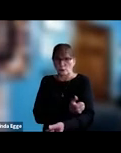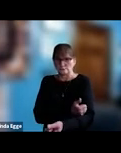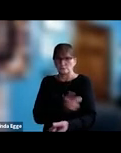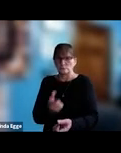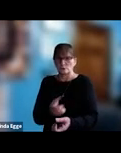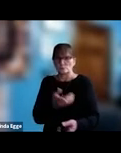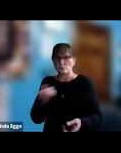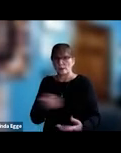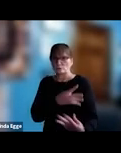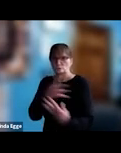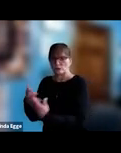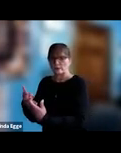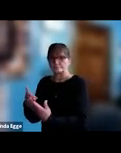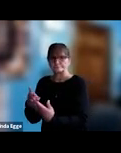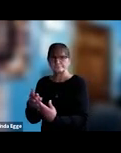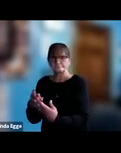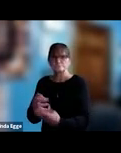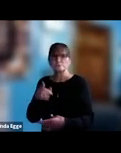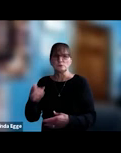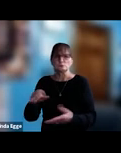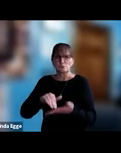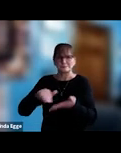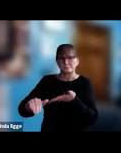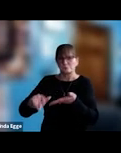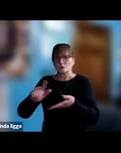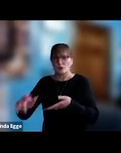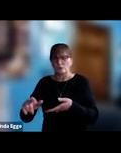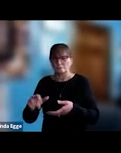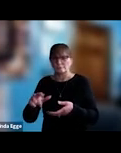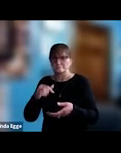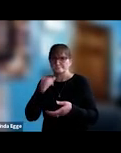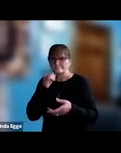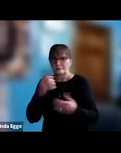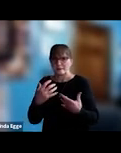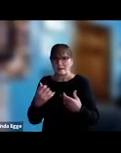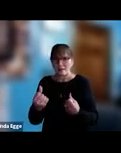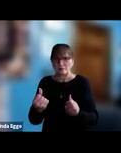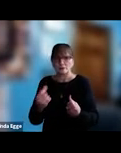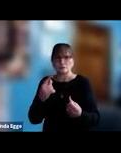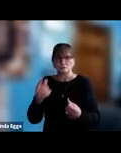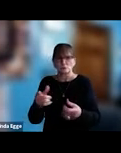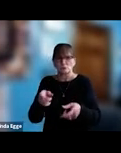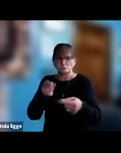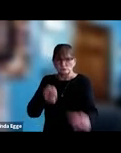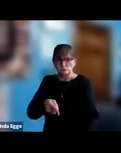Dismissals of incompetency evaluate the present cognition of Paige, but also the long history of mental illness and struggle with cognitive functioning.